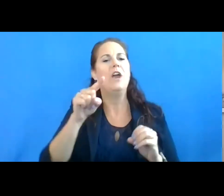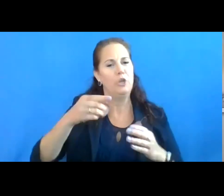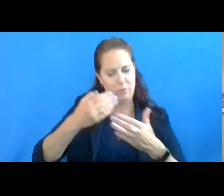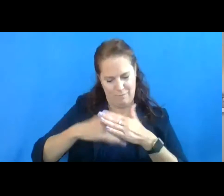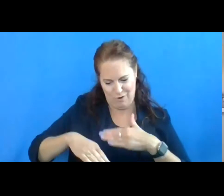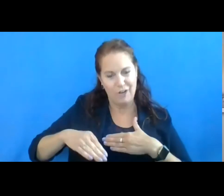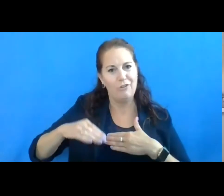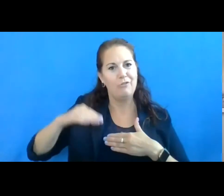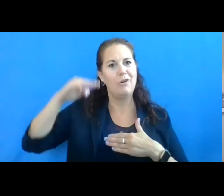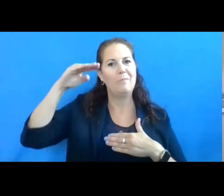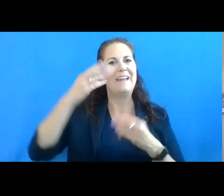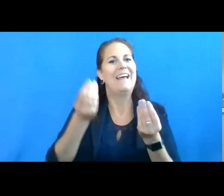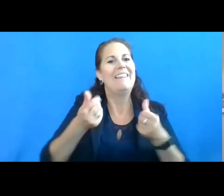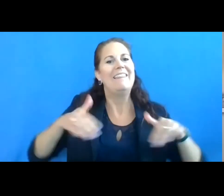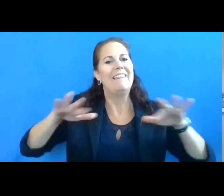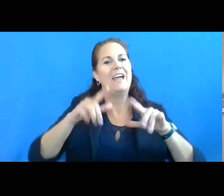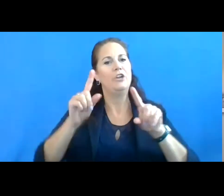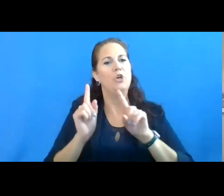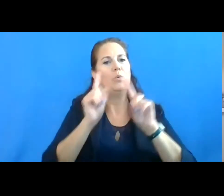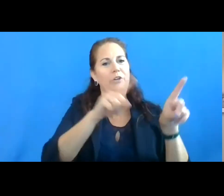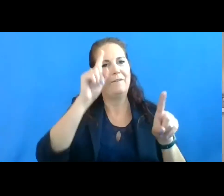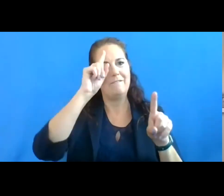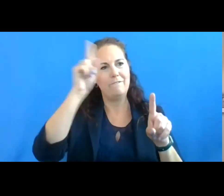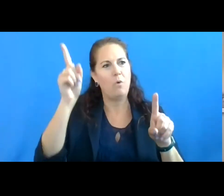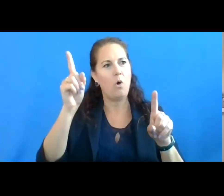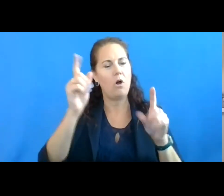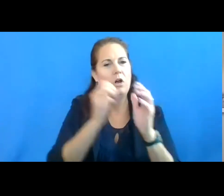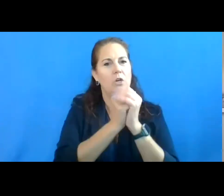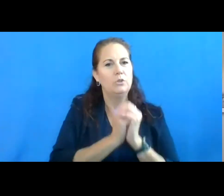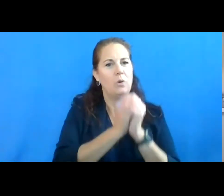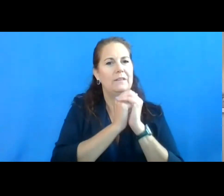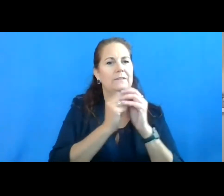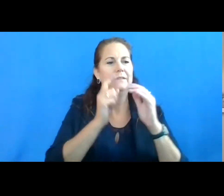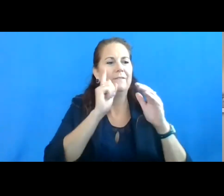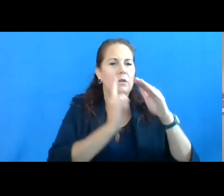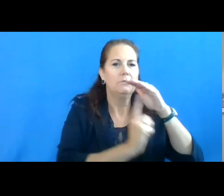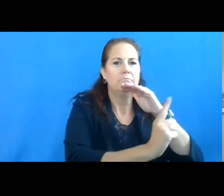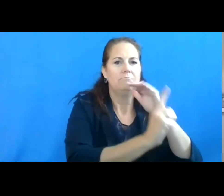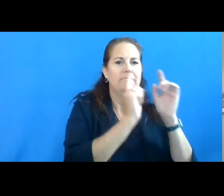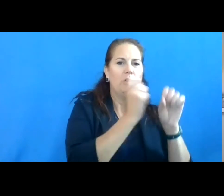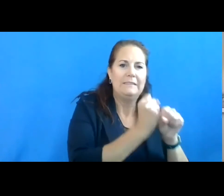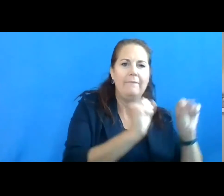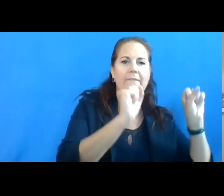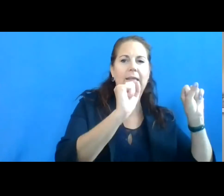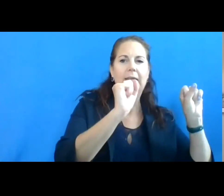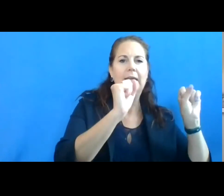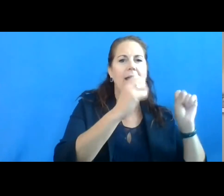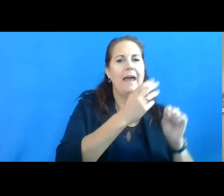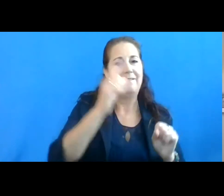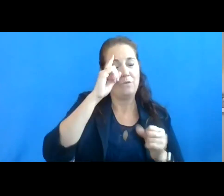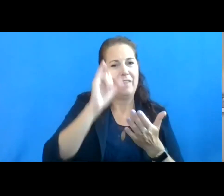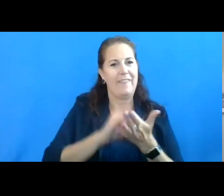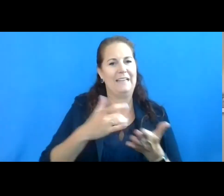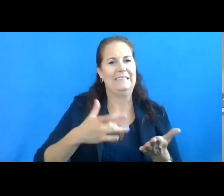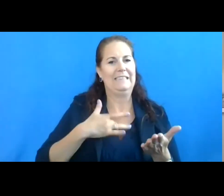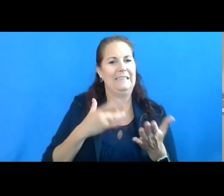land you went to for solace, safety, and for that sense of belonging.